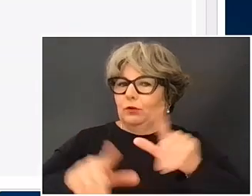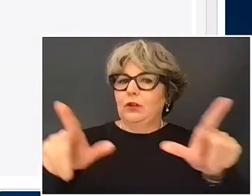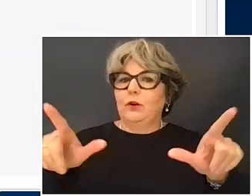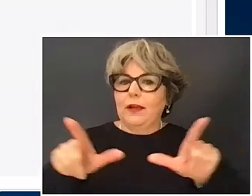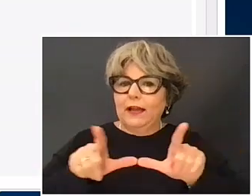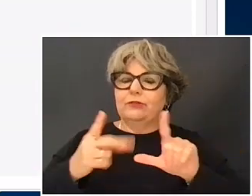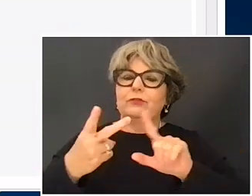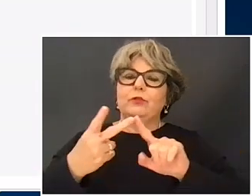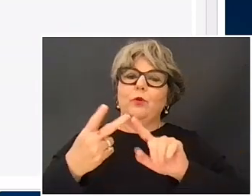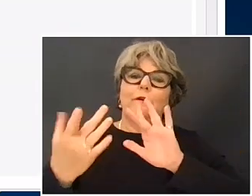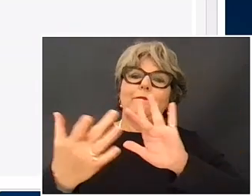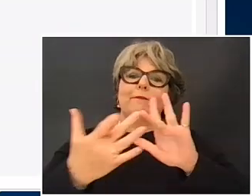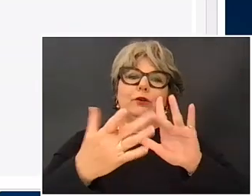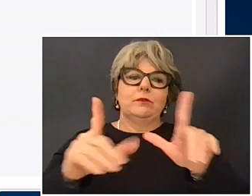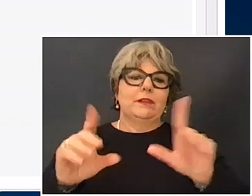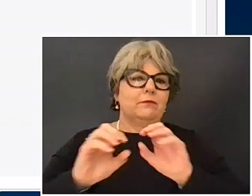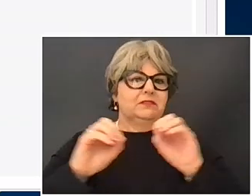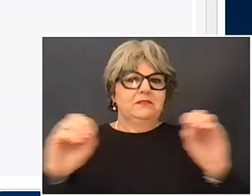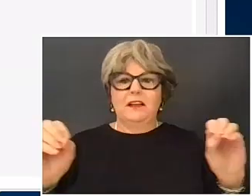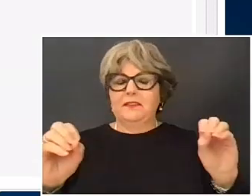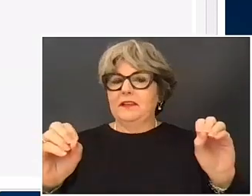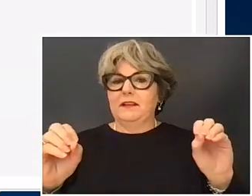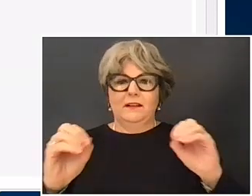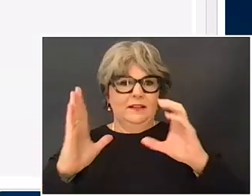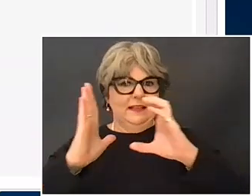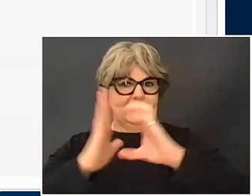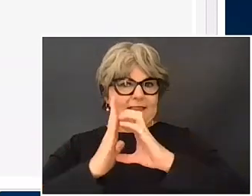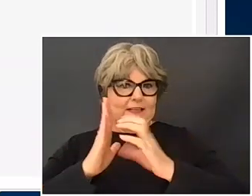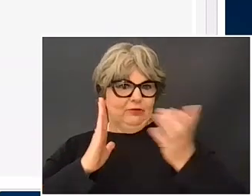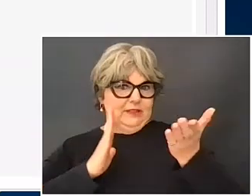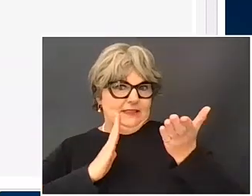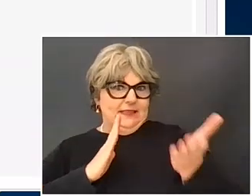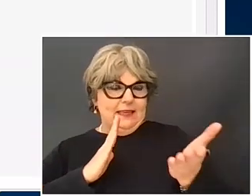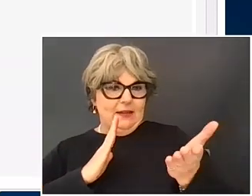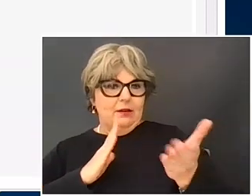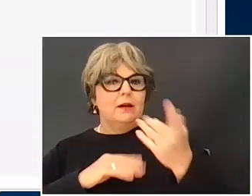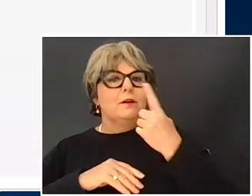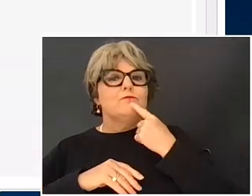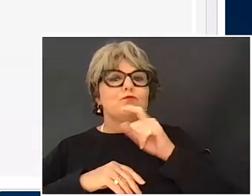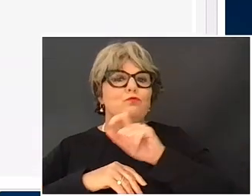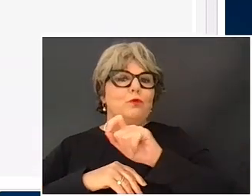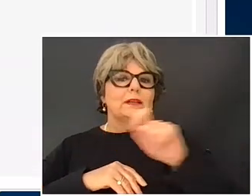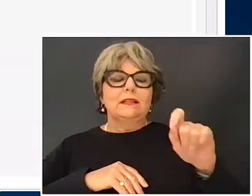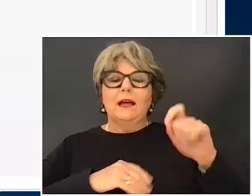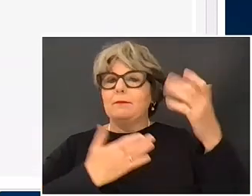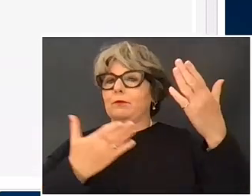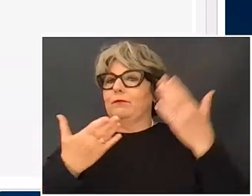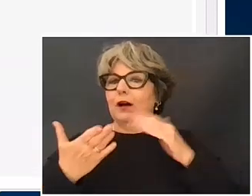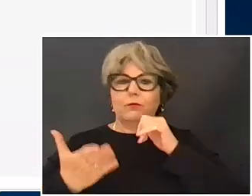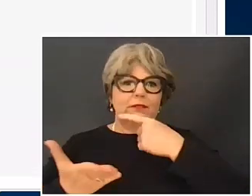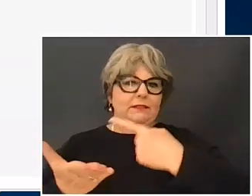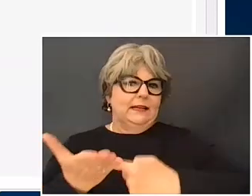That wasn't in anything that- I mean, that section is here, but that red line was not provided to us and we didn't talk about that on the distance education day.